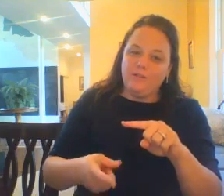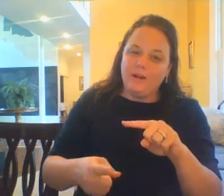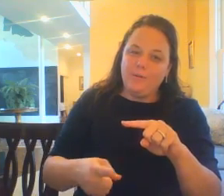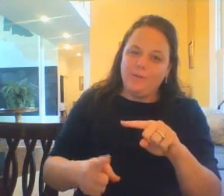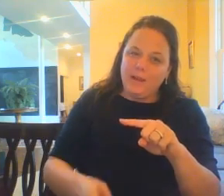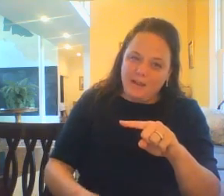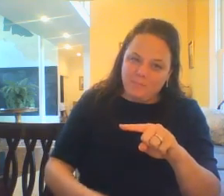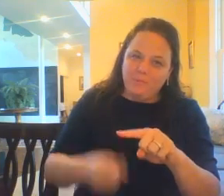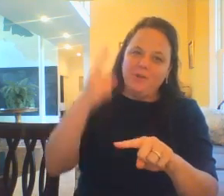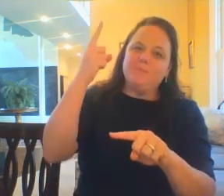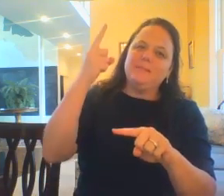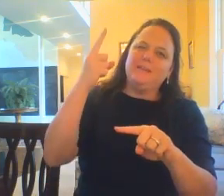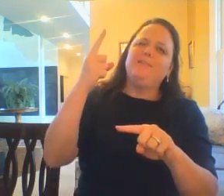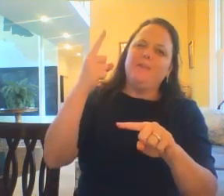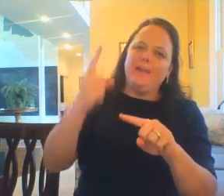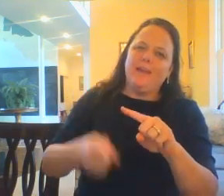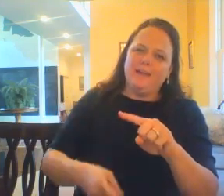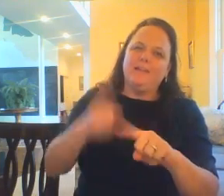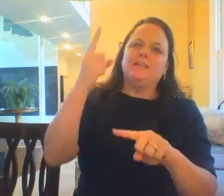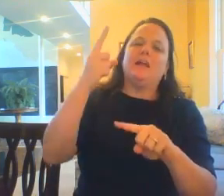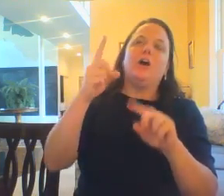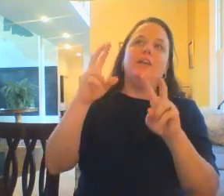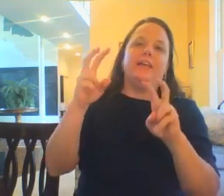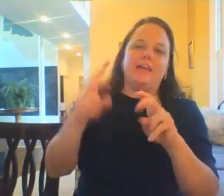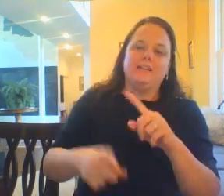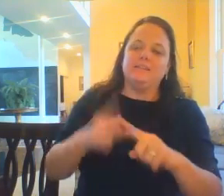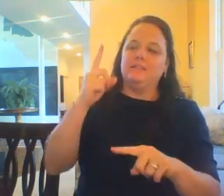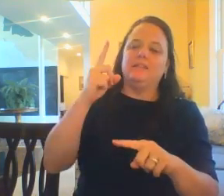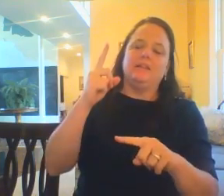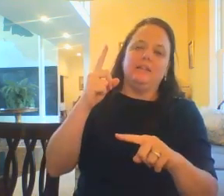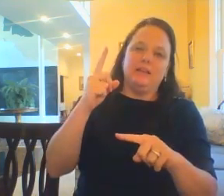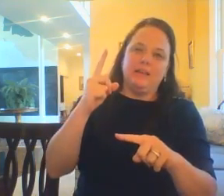grab their other hand and pull up and